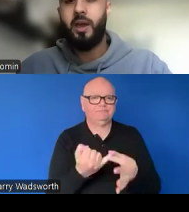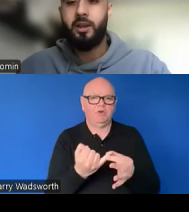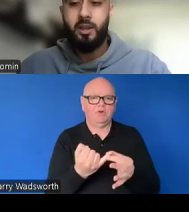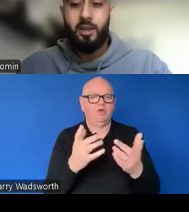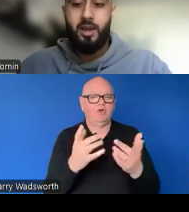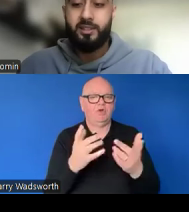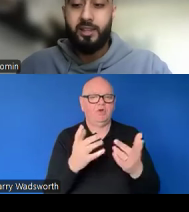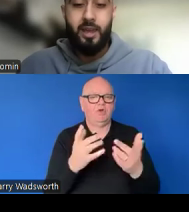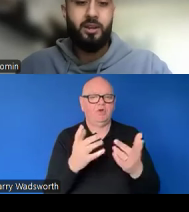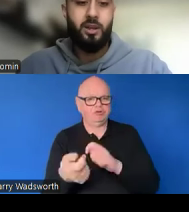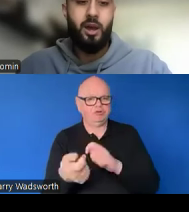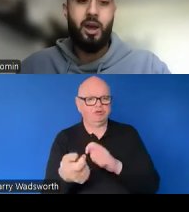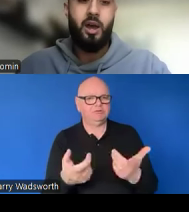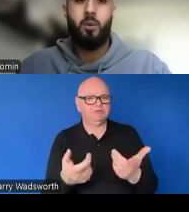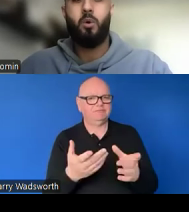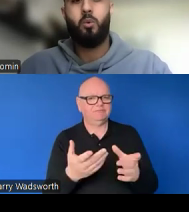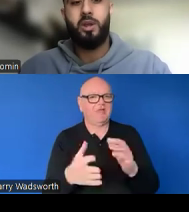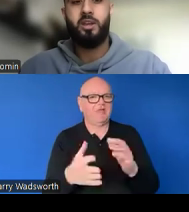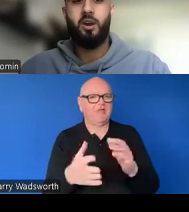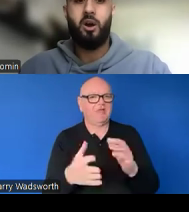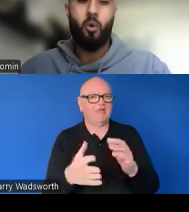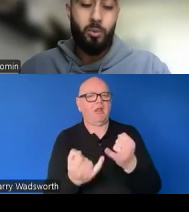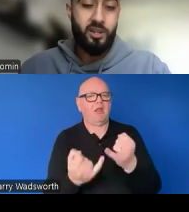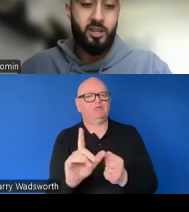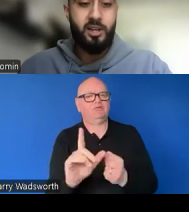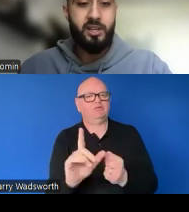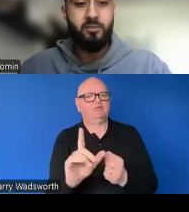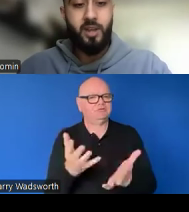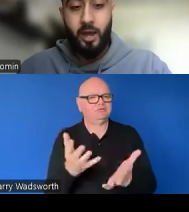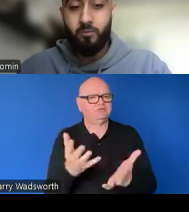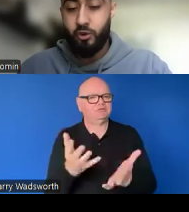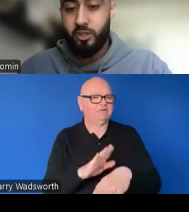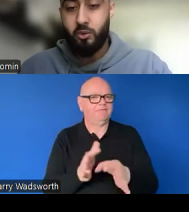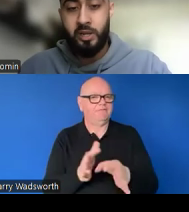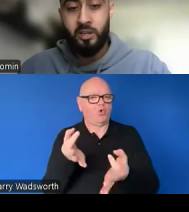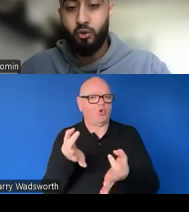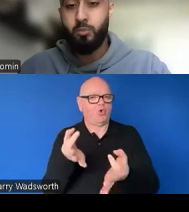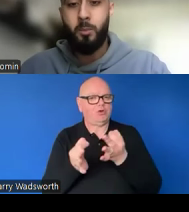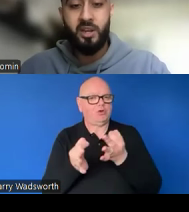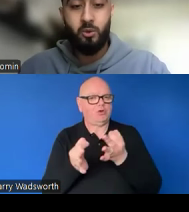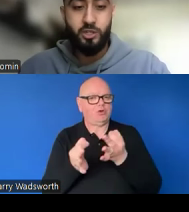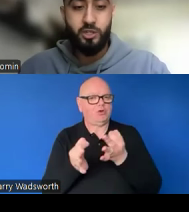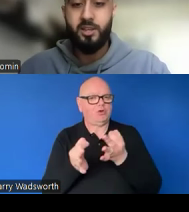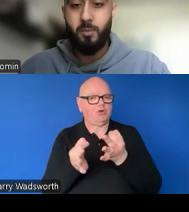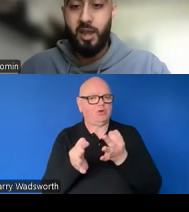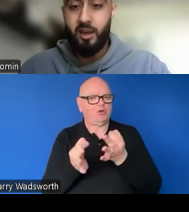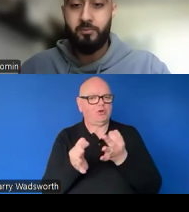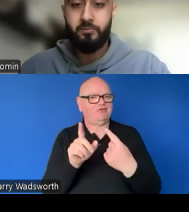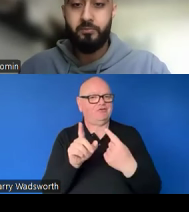Then at the end, we are hoping to leave time for a Q&A, so do pop any questions that you might have.